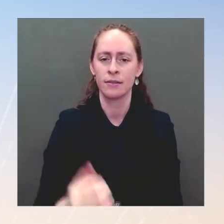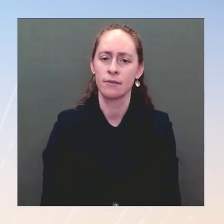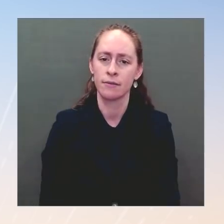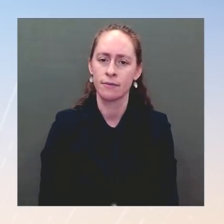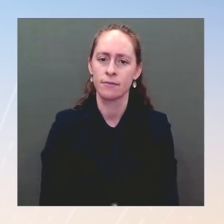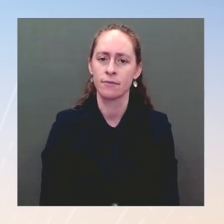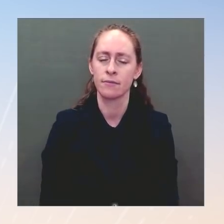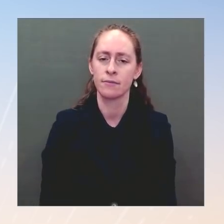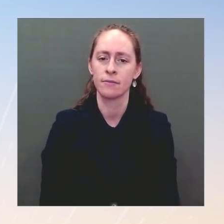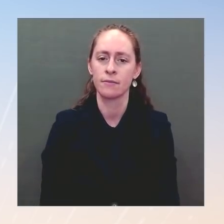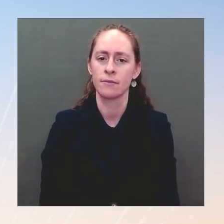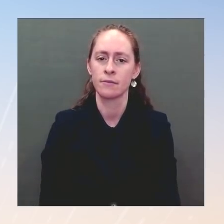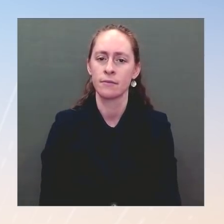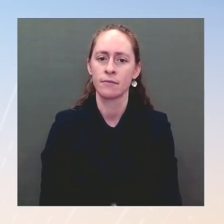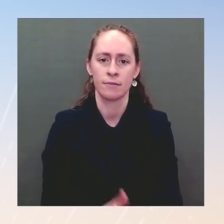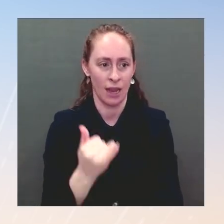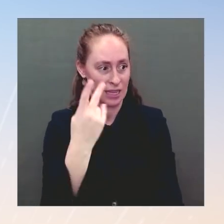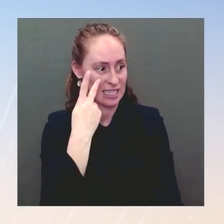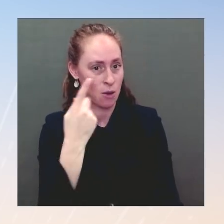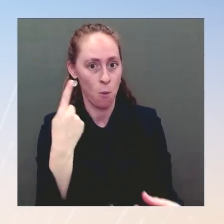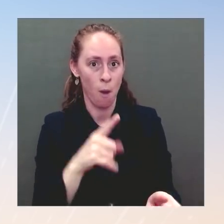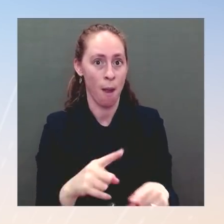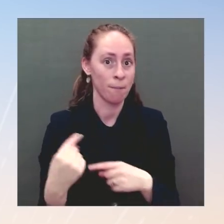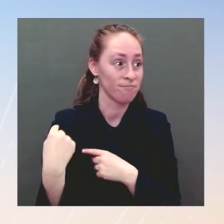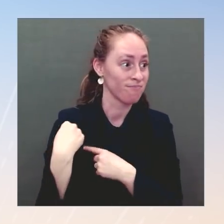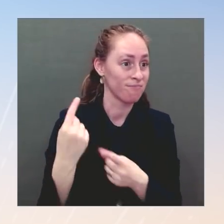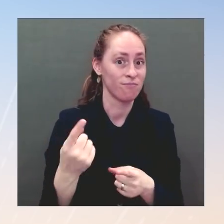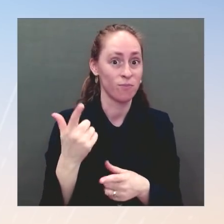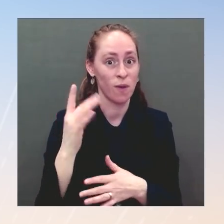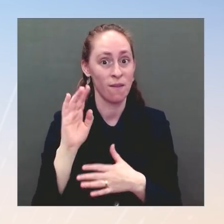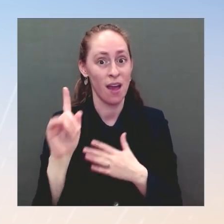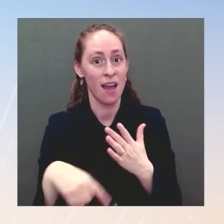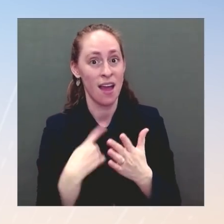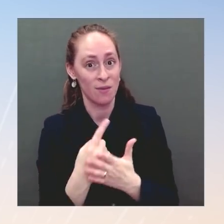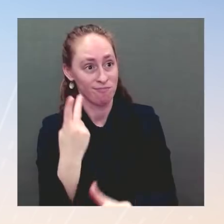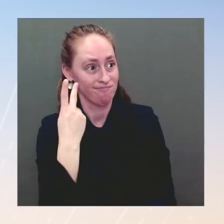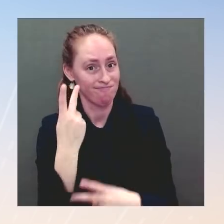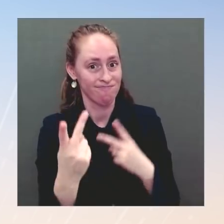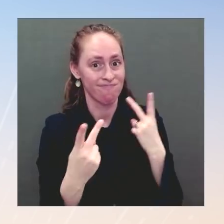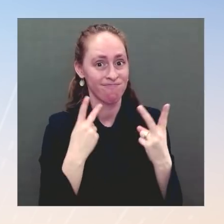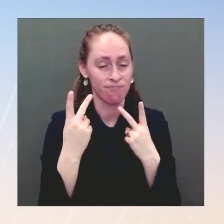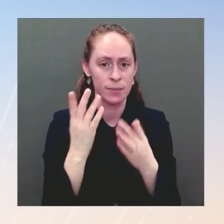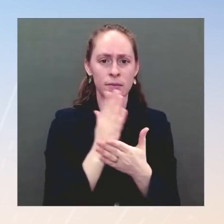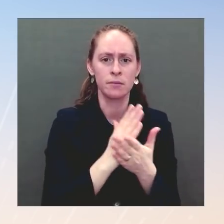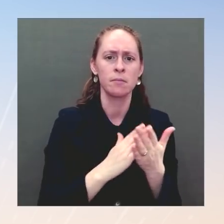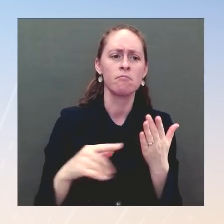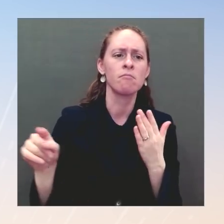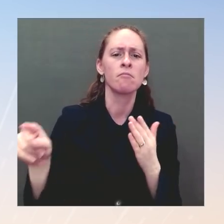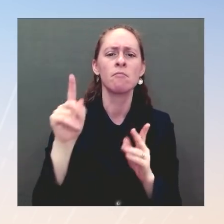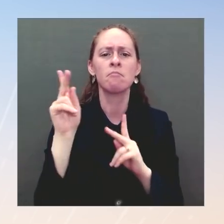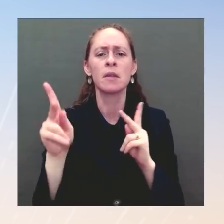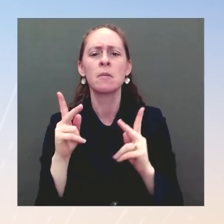to do preemptive sanctions on -- or earlier sanctions -- or take earlier steps, I should say, on Nord Stream 2.